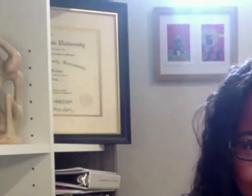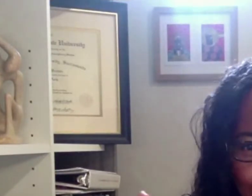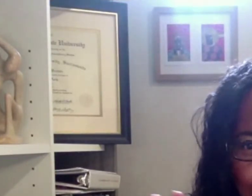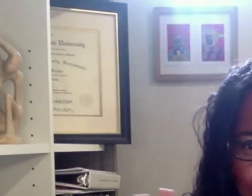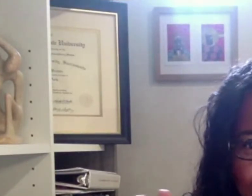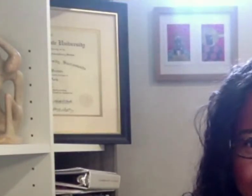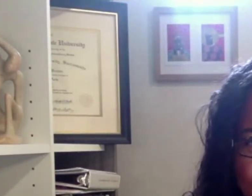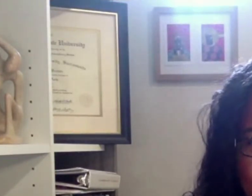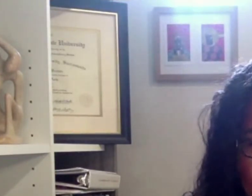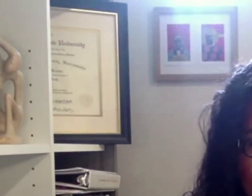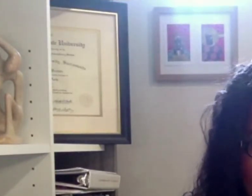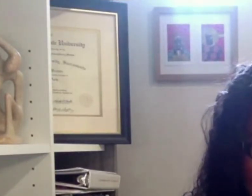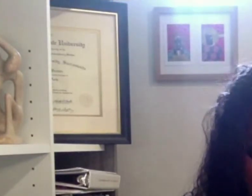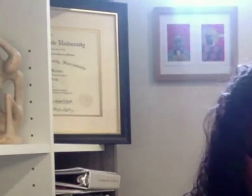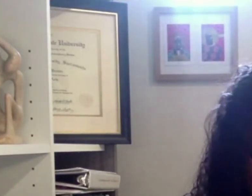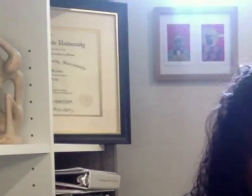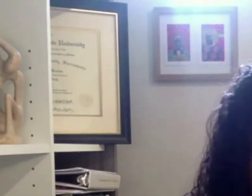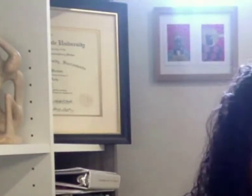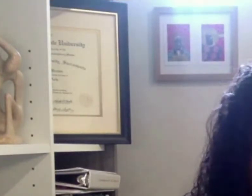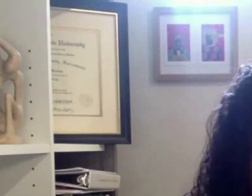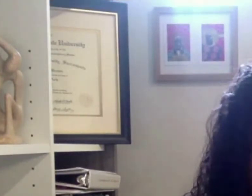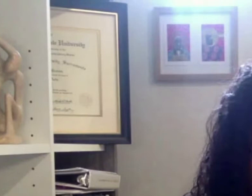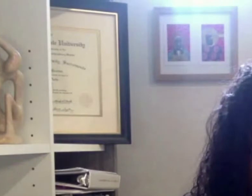good morning hi good morning how are you